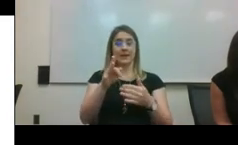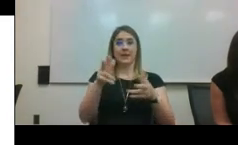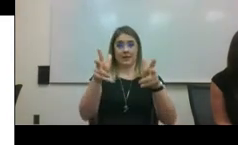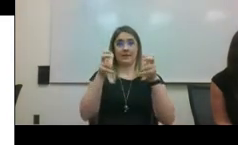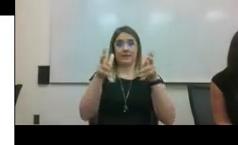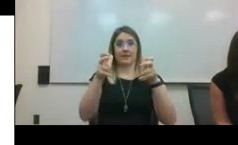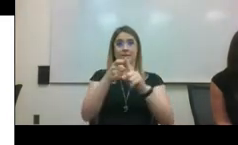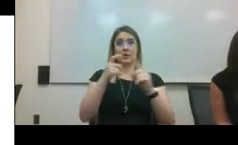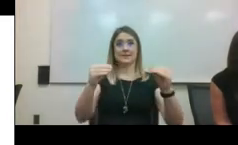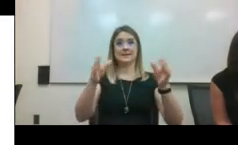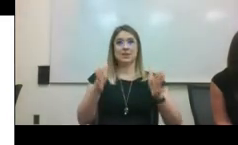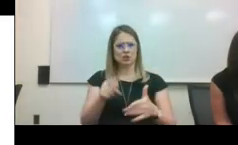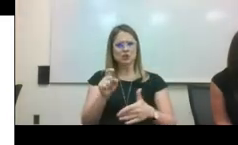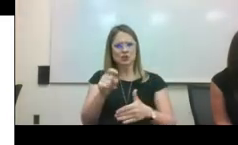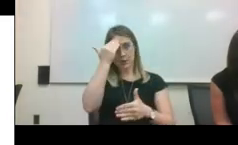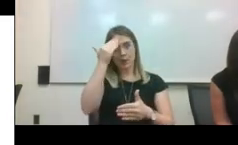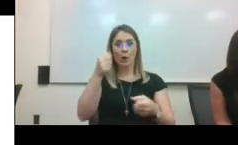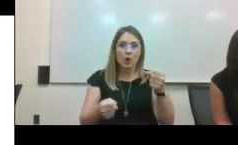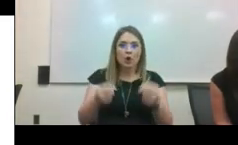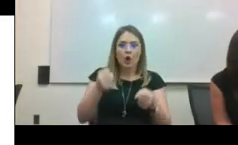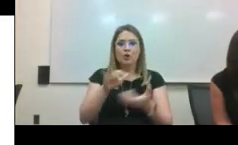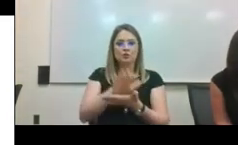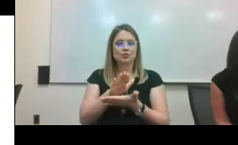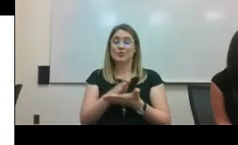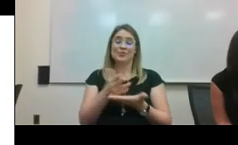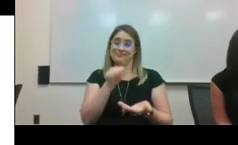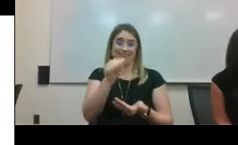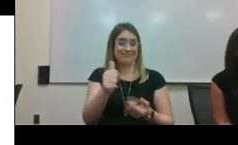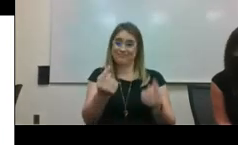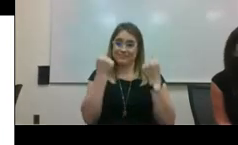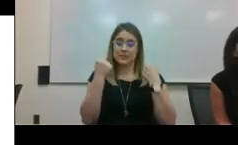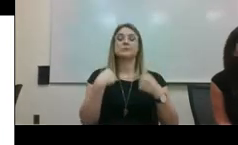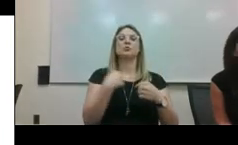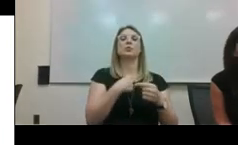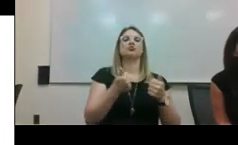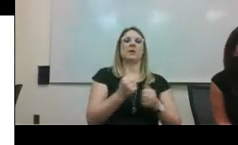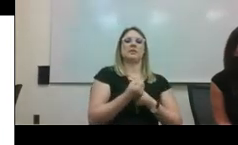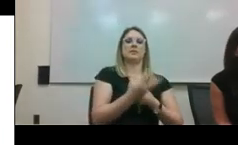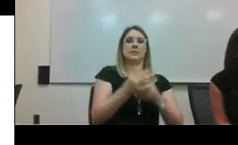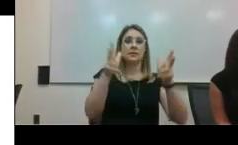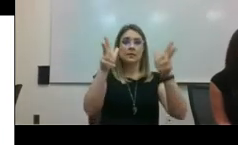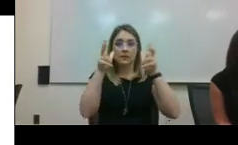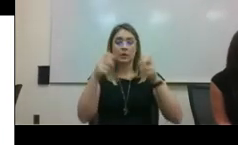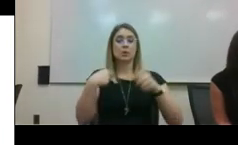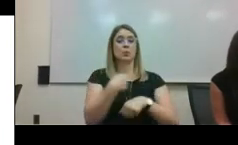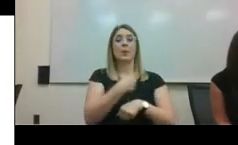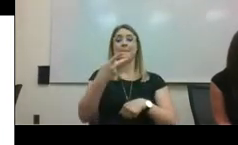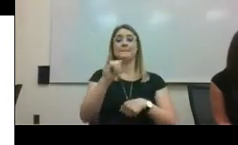So, we did some receptive subtasks. We did some expressive we piloted four different kinds of sign language assessments